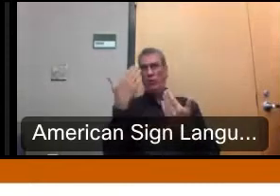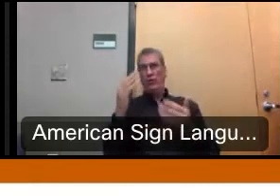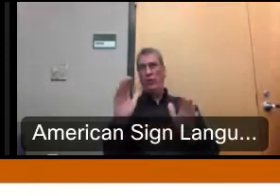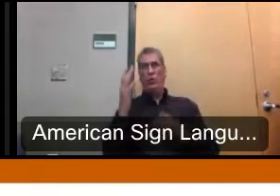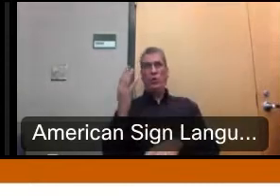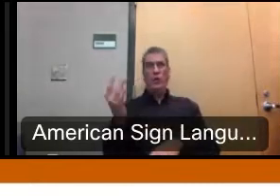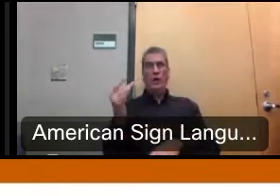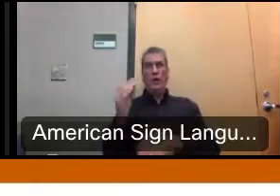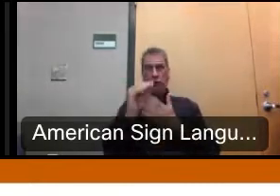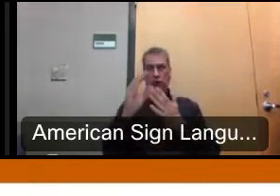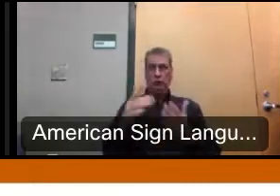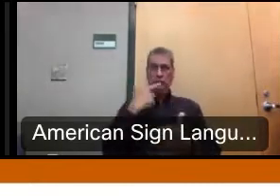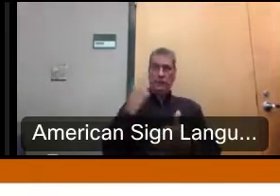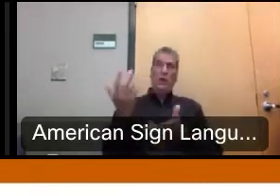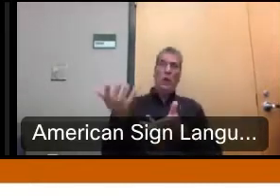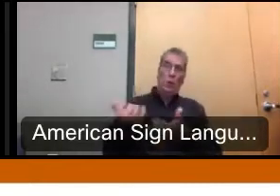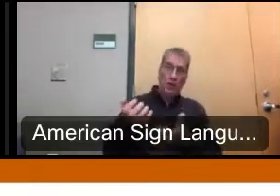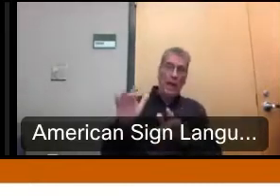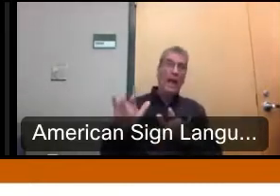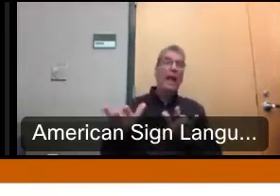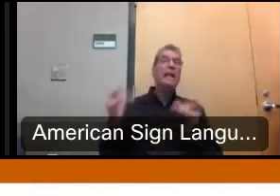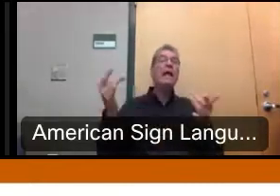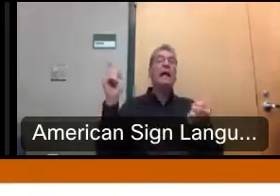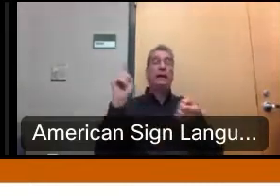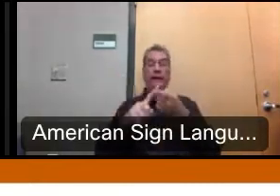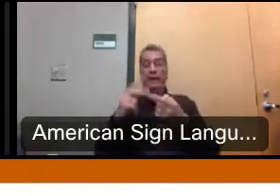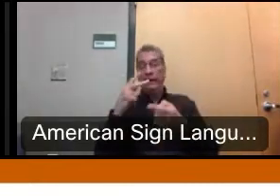either students say they want it lighter until they see it lighter and then decide they don't